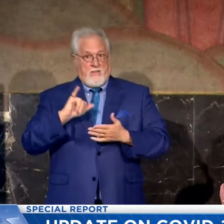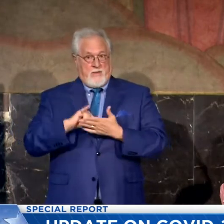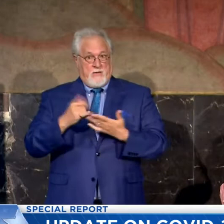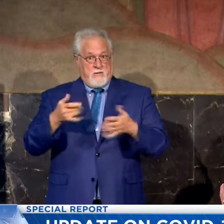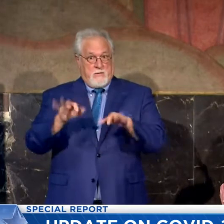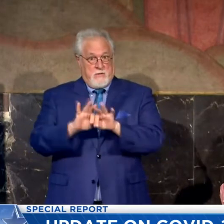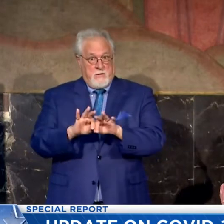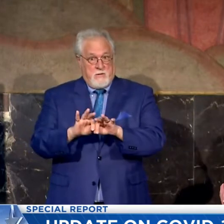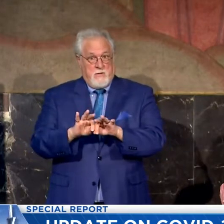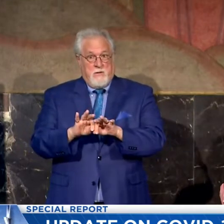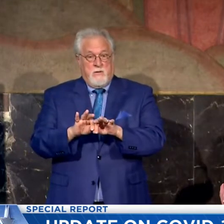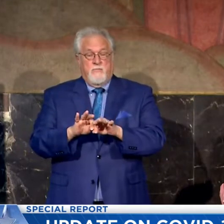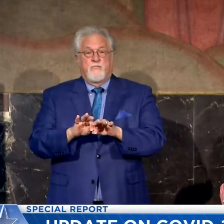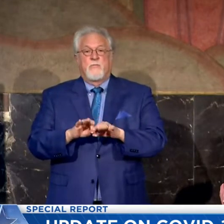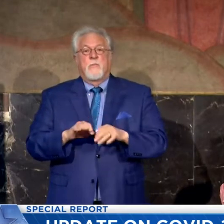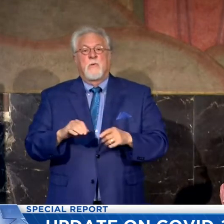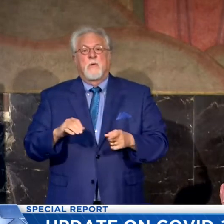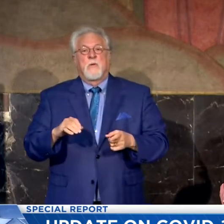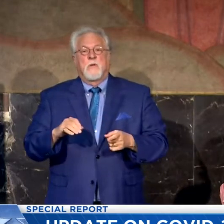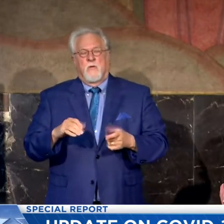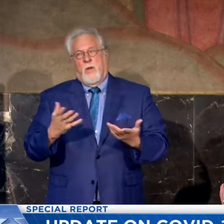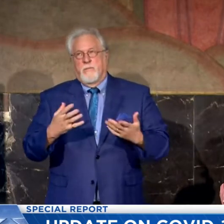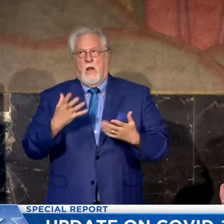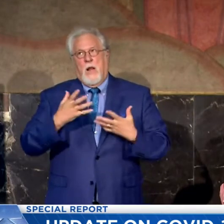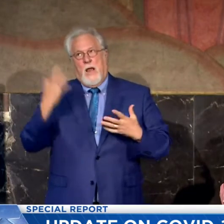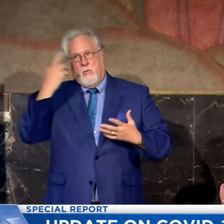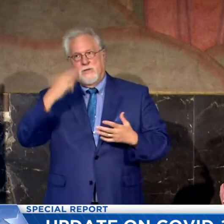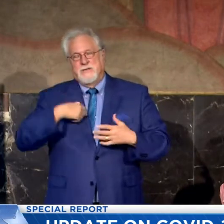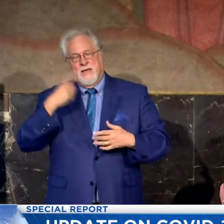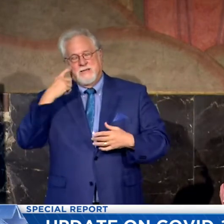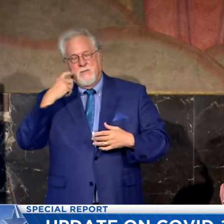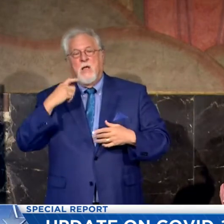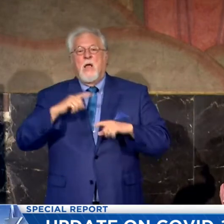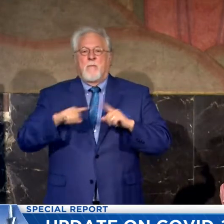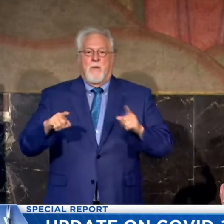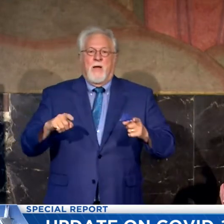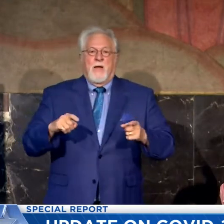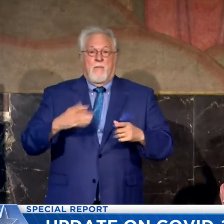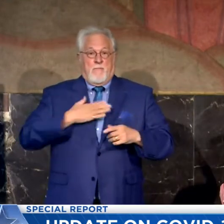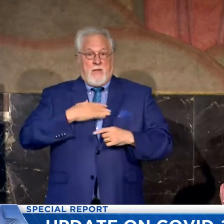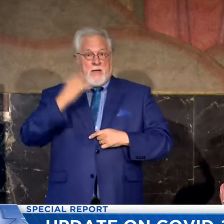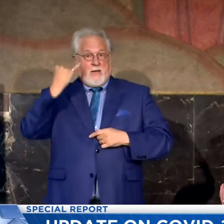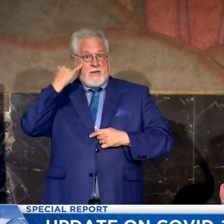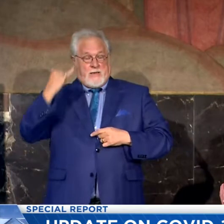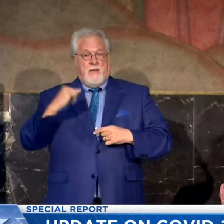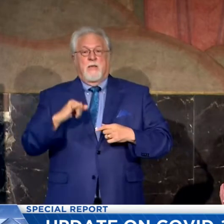FOR SYMPTOMS THAT COULD DEVELOP AND THAT SORT OF THING. THE REASON THIS IS SO